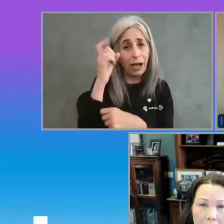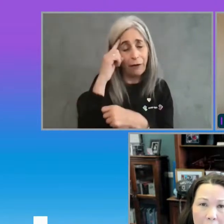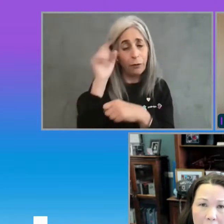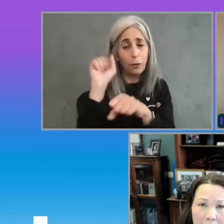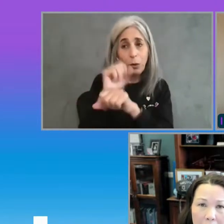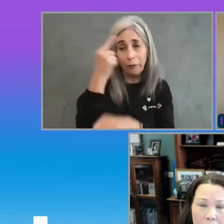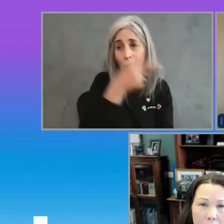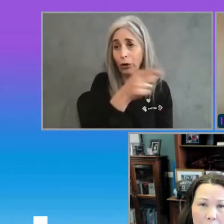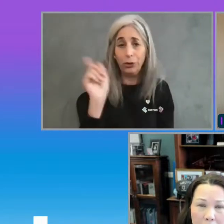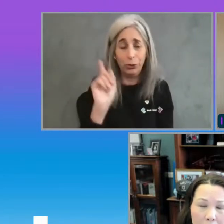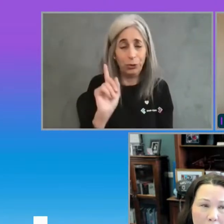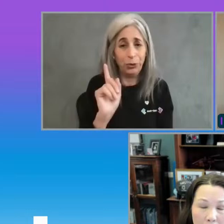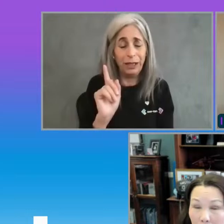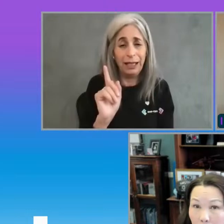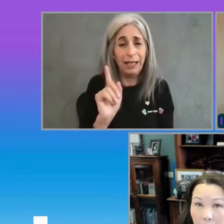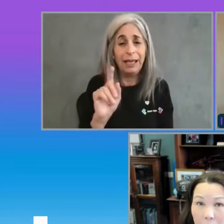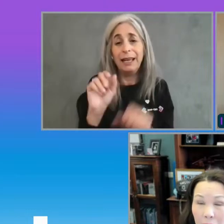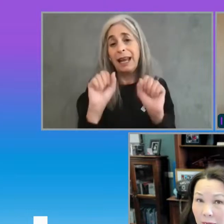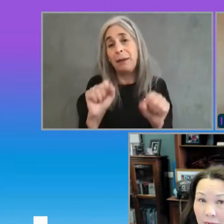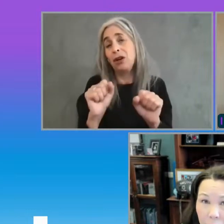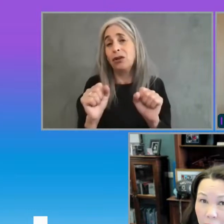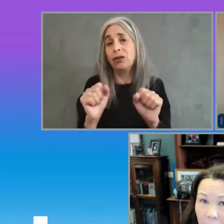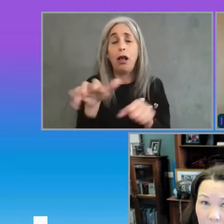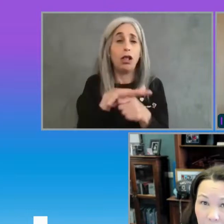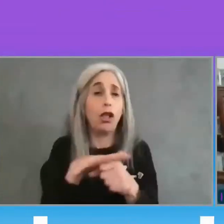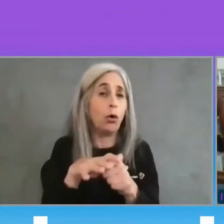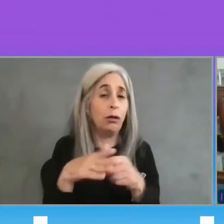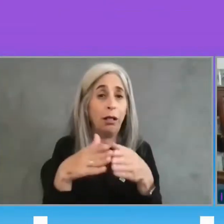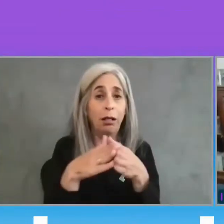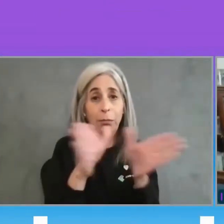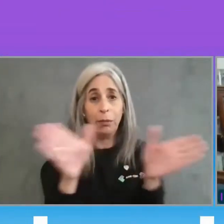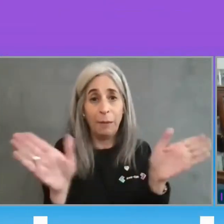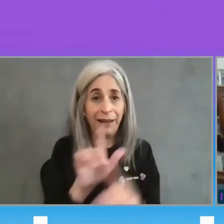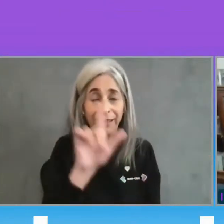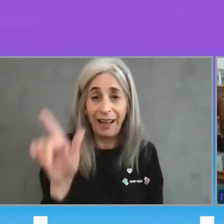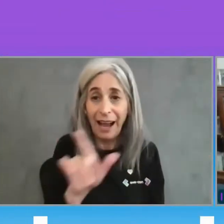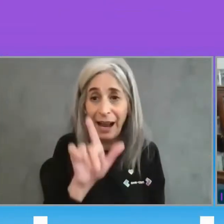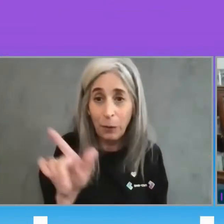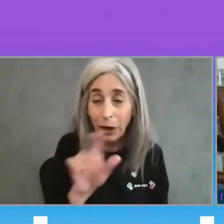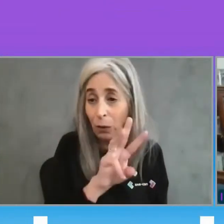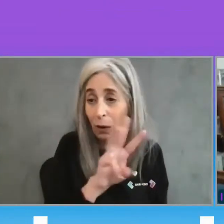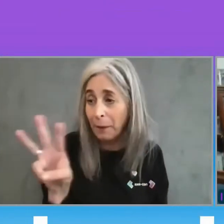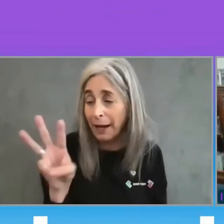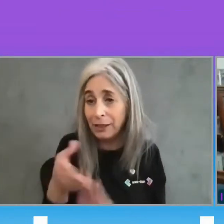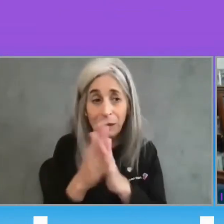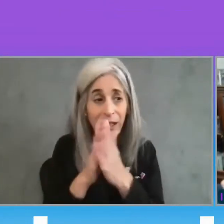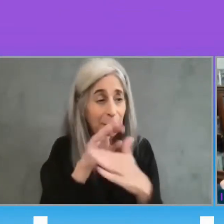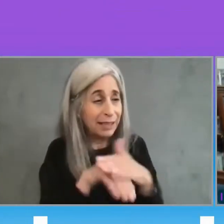local government work for you. And it could be, you know, your local public library becoming its web page, becoming